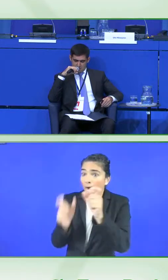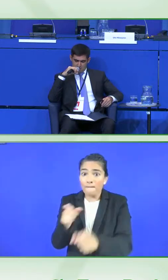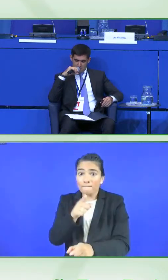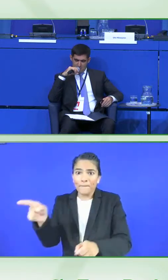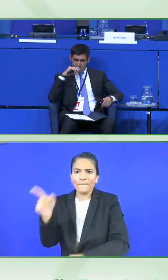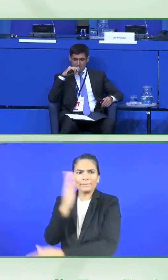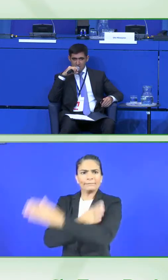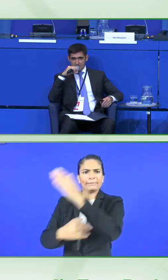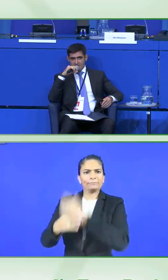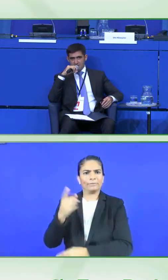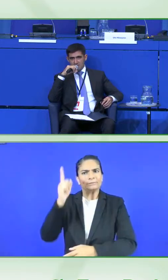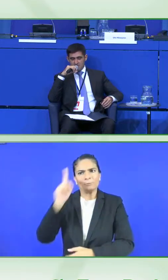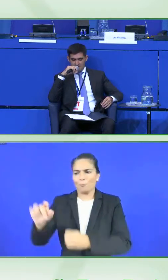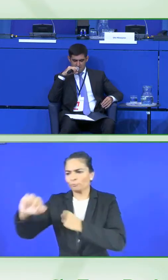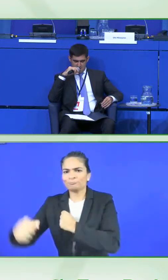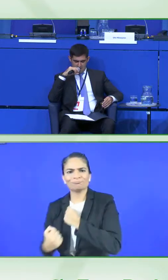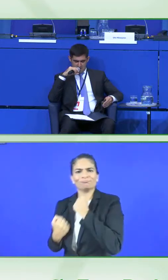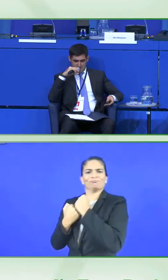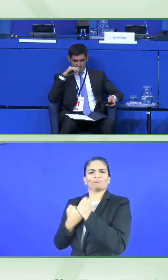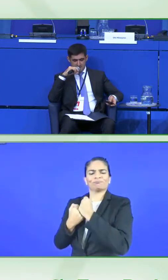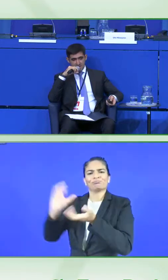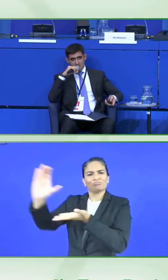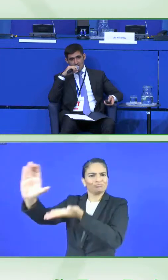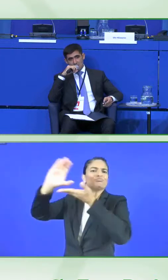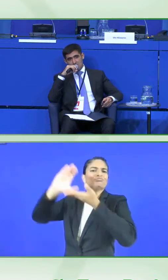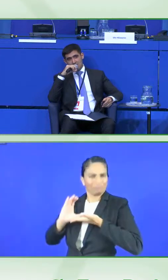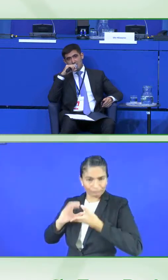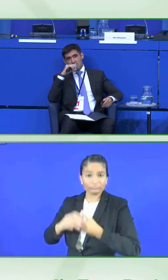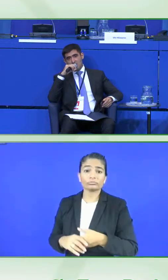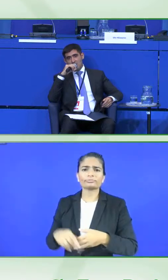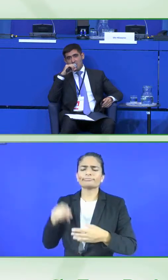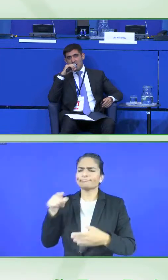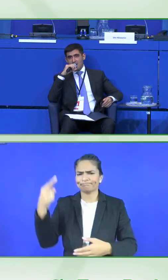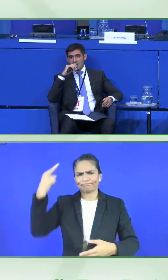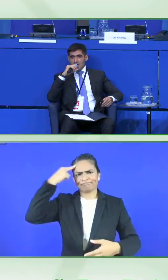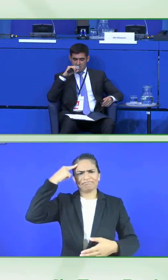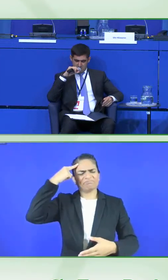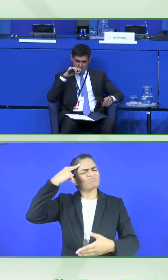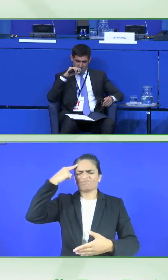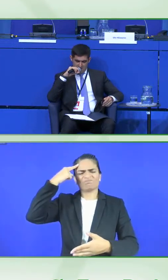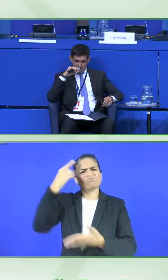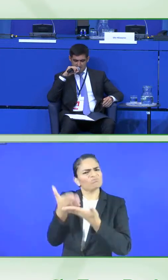many government stakeholders, as well as the Ministry of centralised electronic information